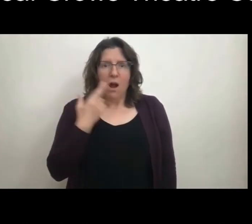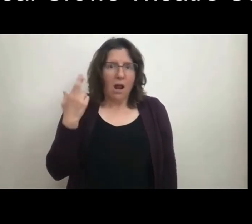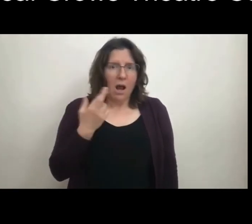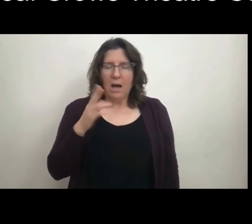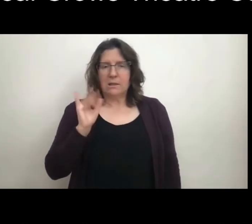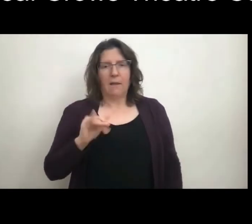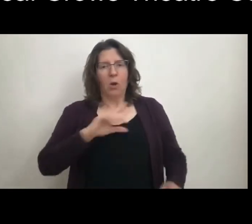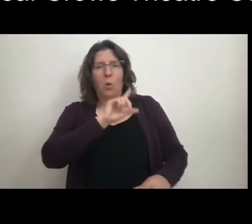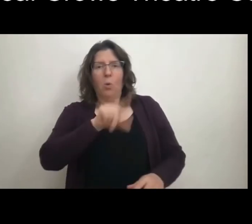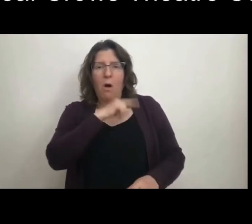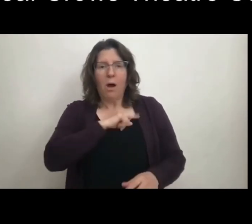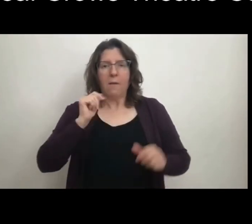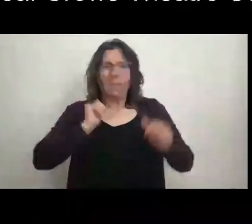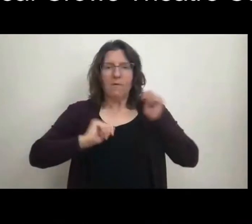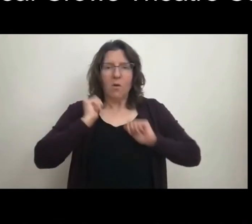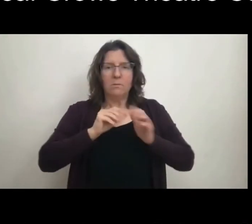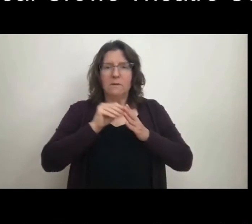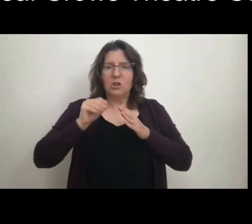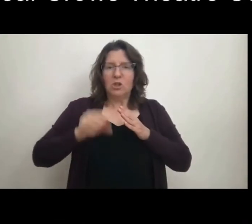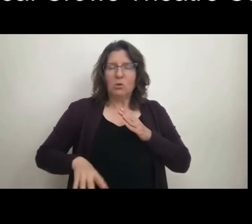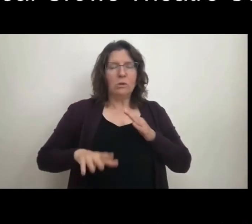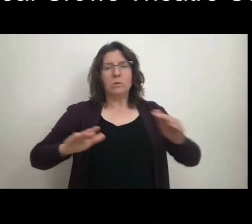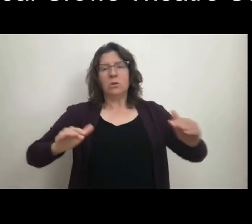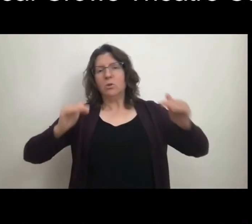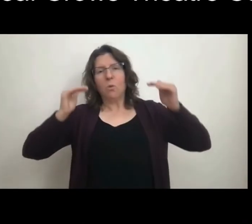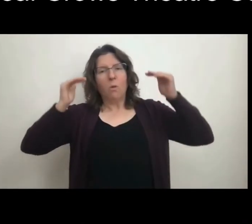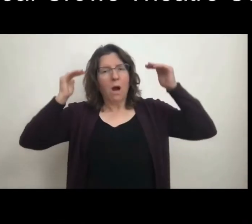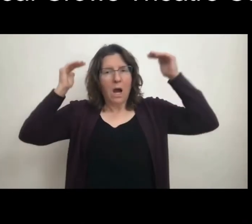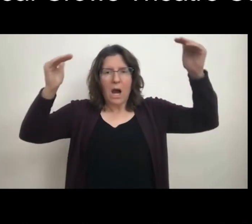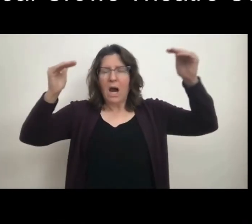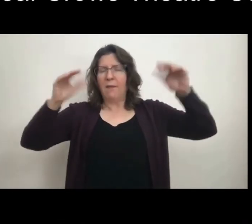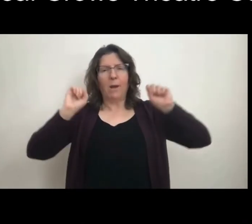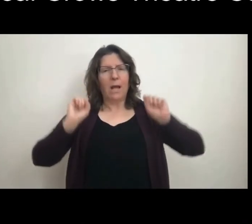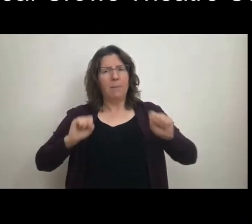No one in the audience expected the performance to be of such high quality.